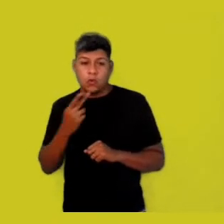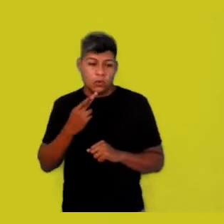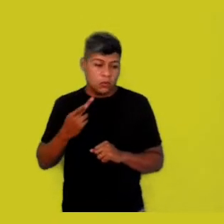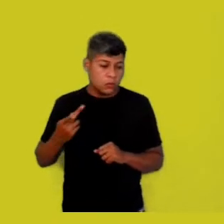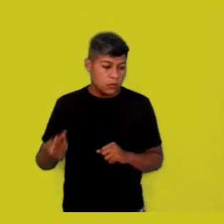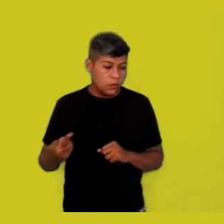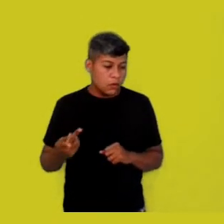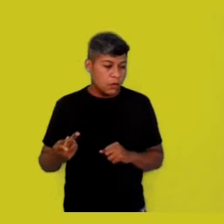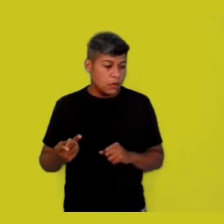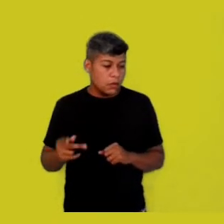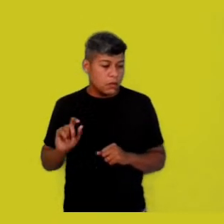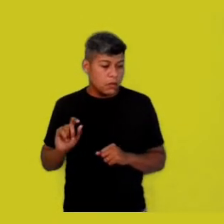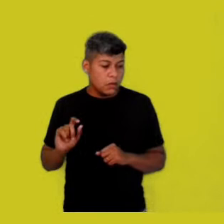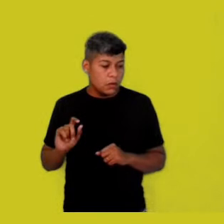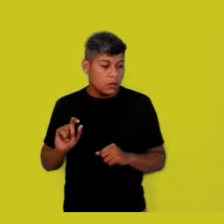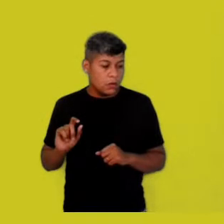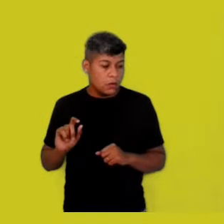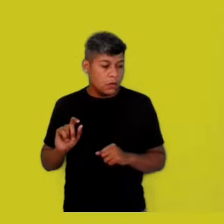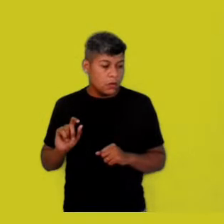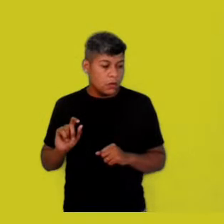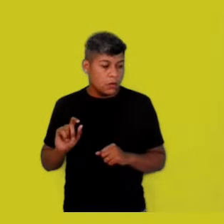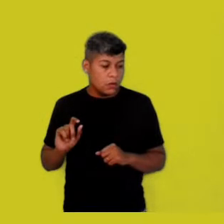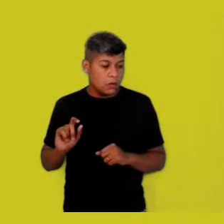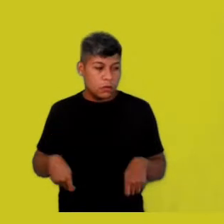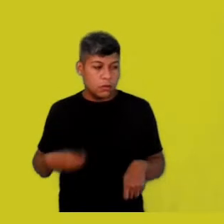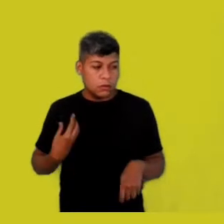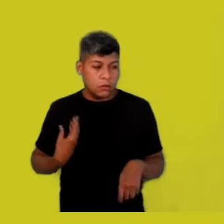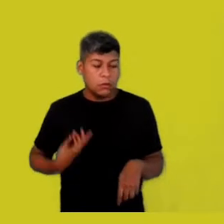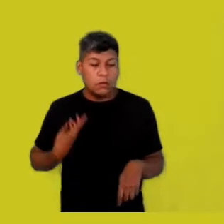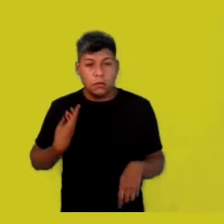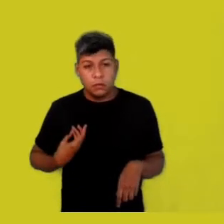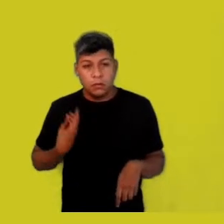other possibilities of being, seeing, other beings, therefore,